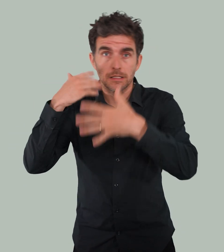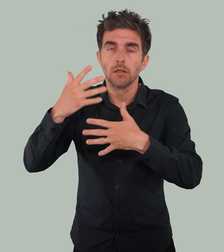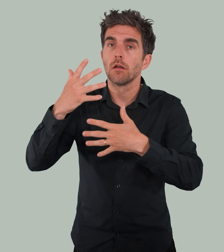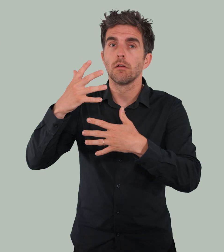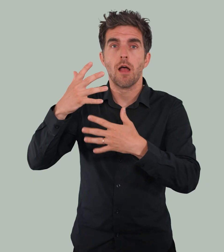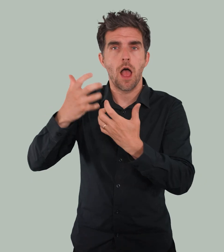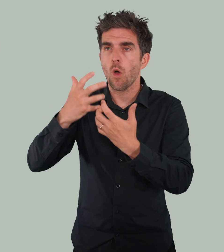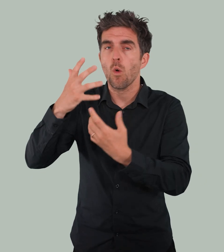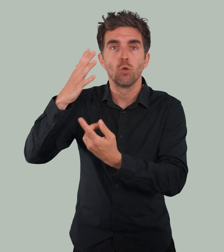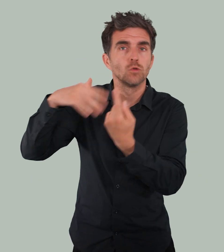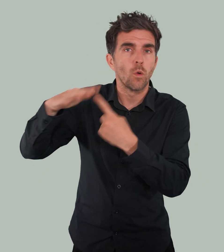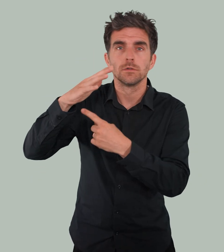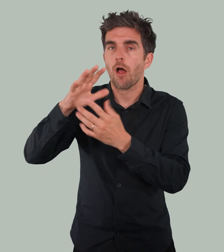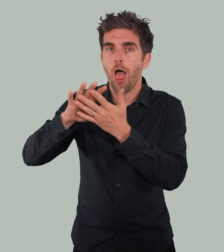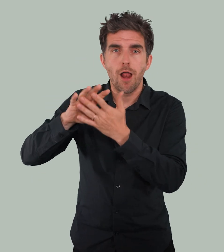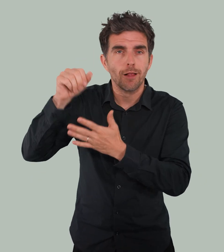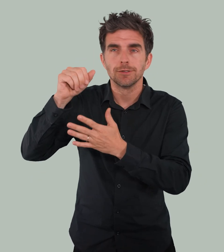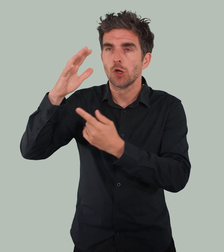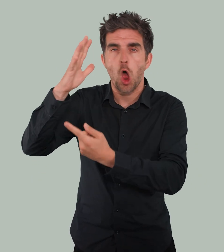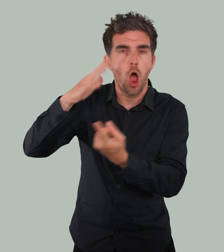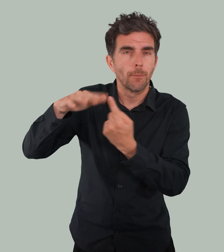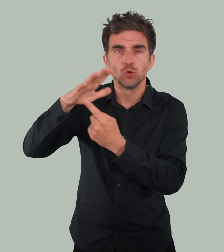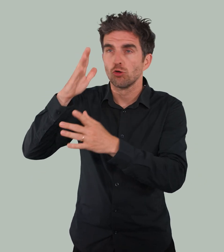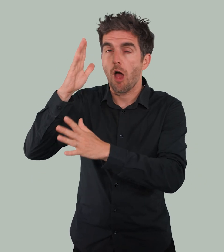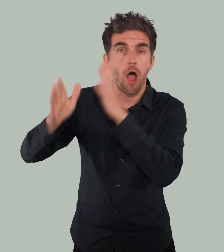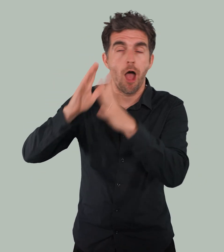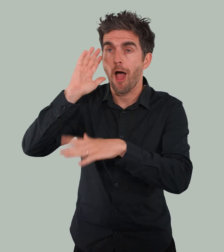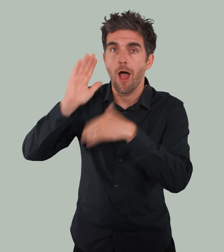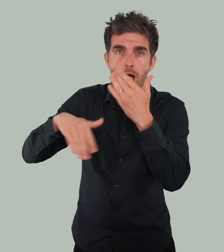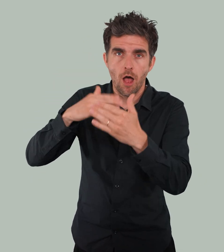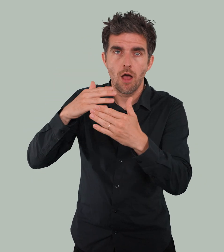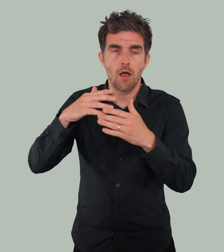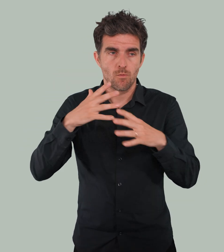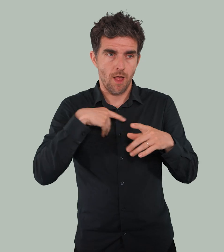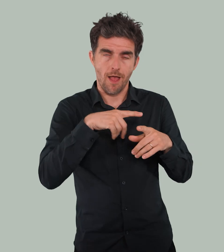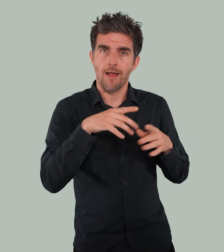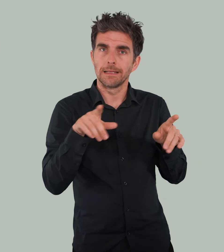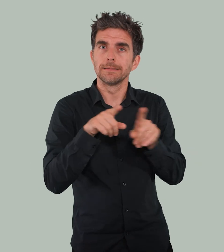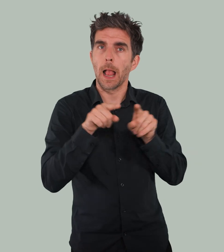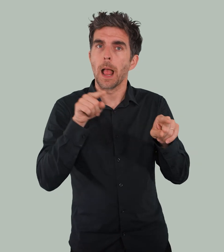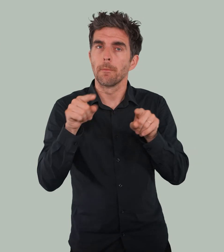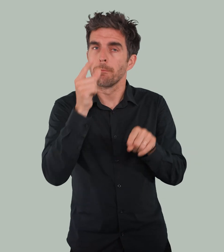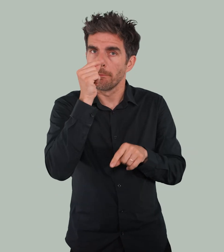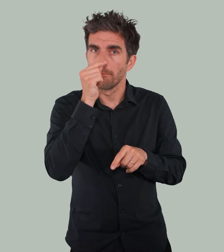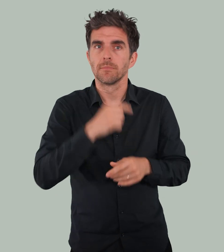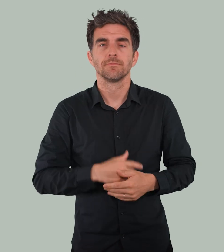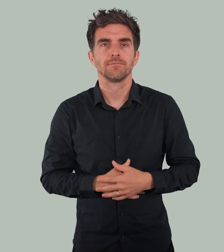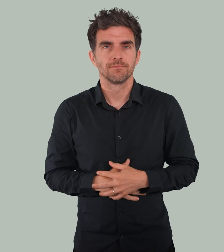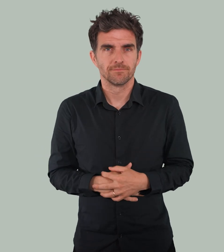or how to engage in social, cultural or community activities.